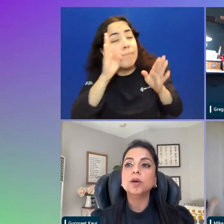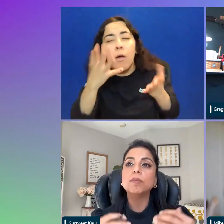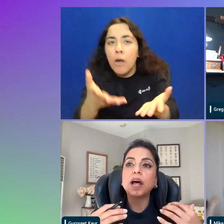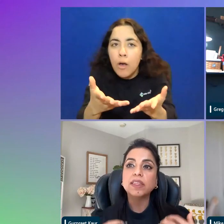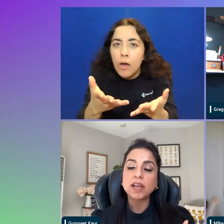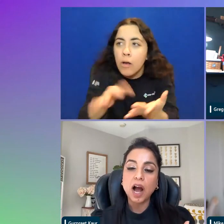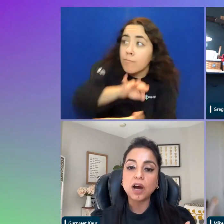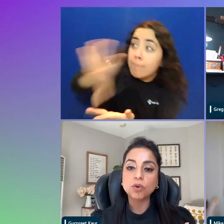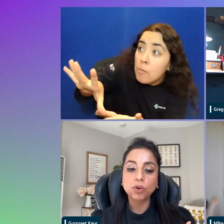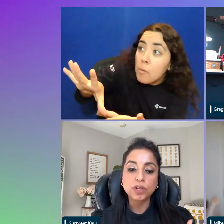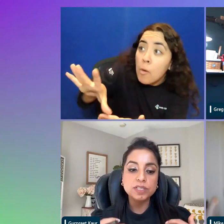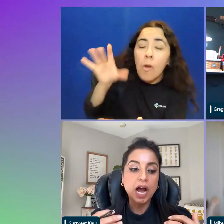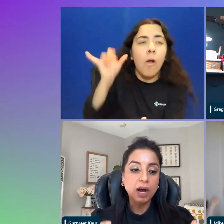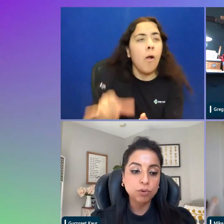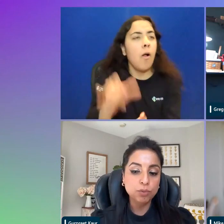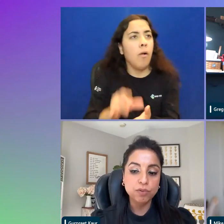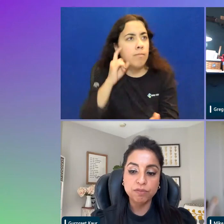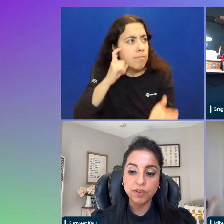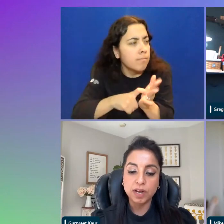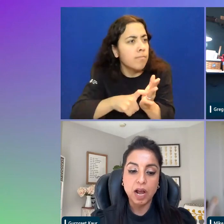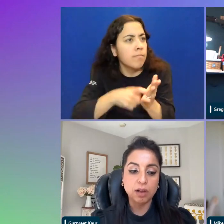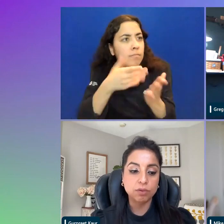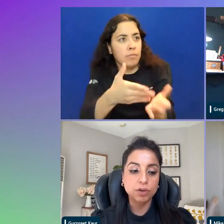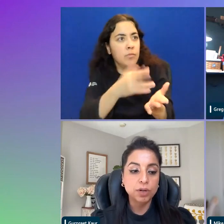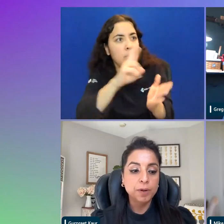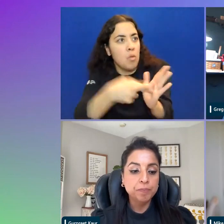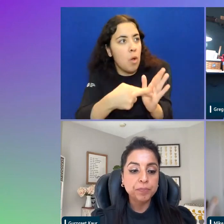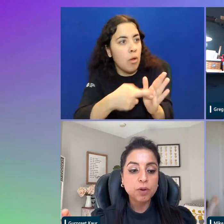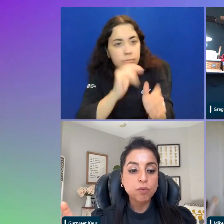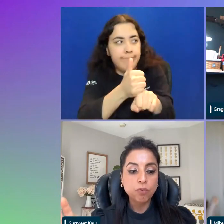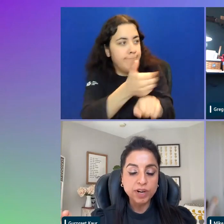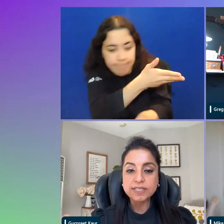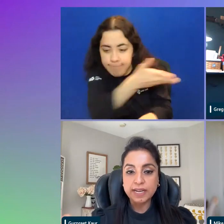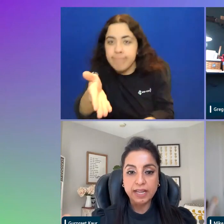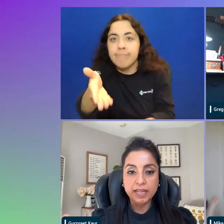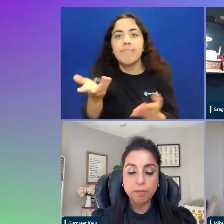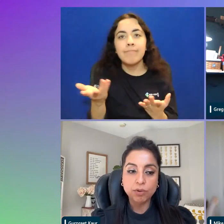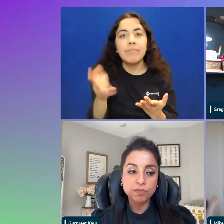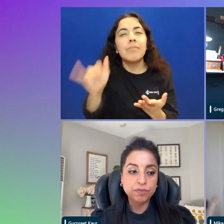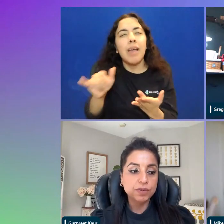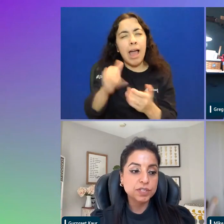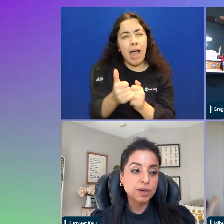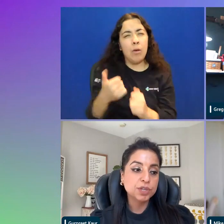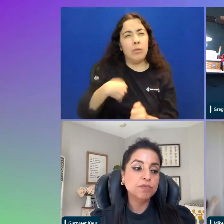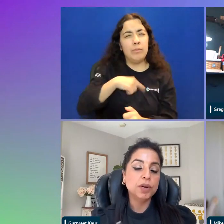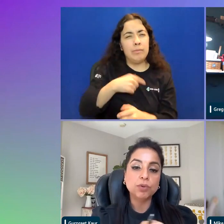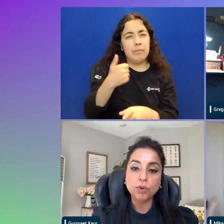and understand that. But I think our role is how do we figure out what is that healthy amount of disruption where you don't get